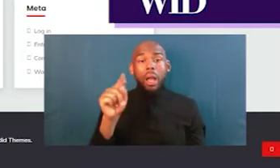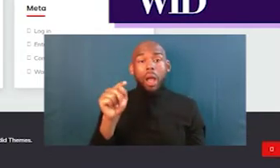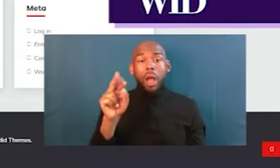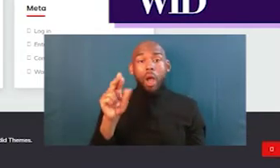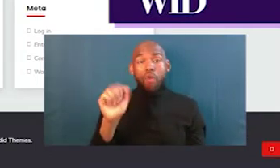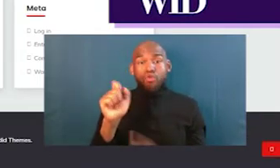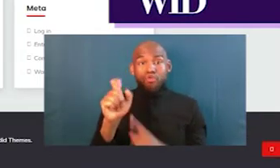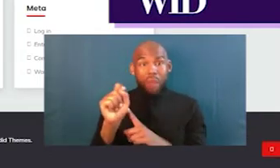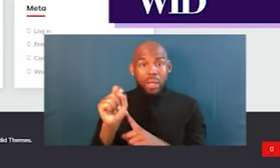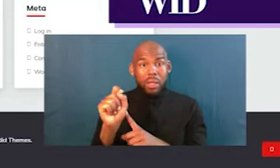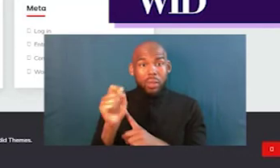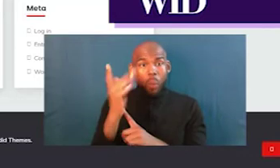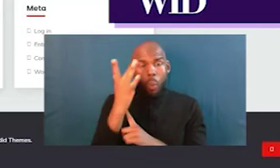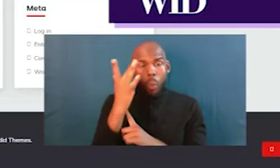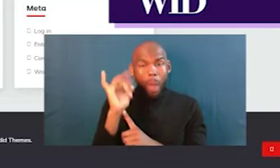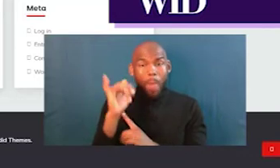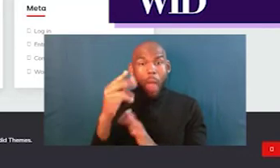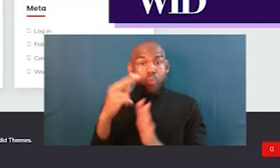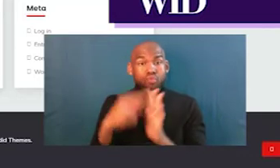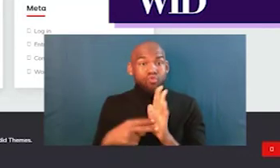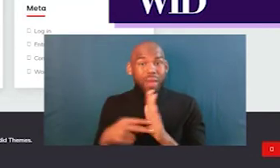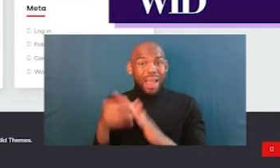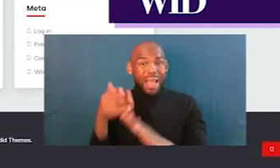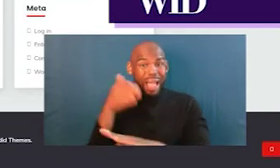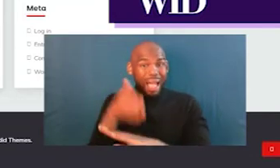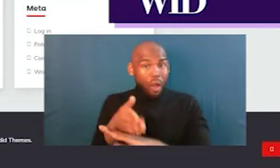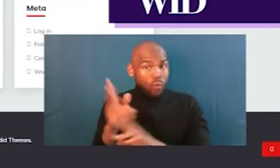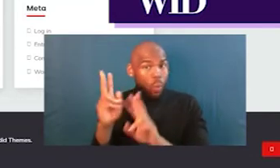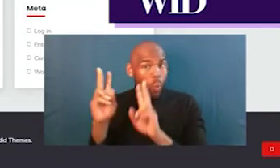because that was read immediately after the quote? >> CHRISTINA CLIFT: Yeah, yeah.